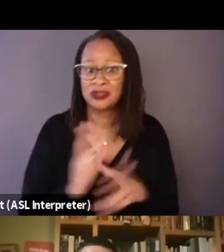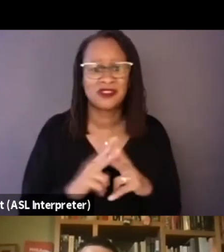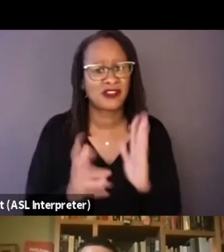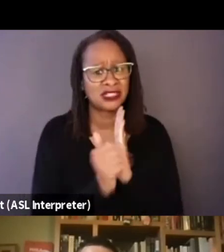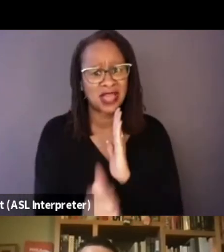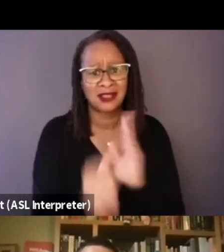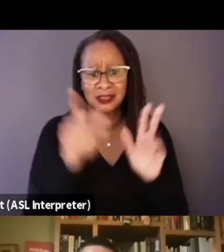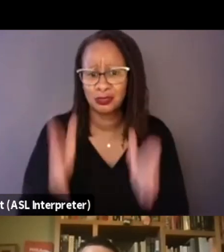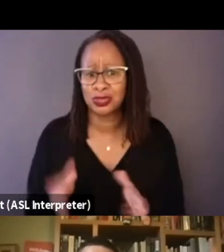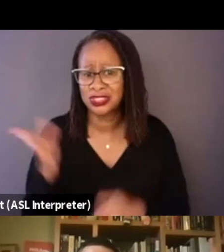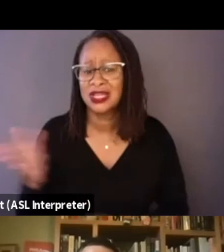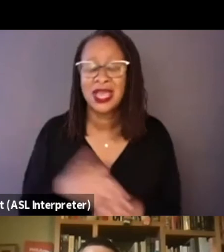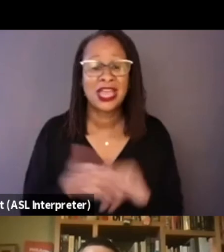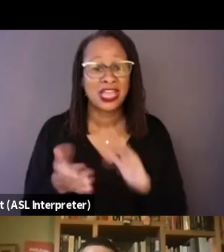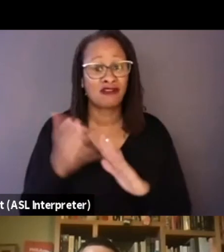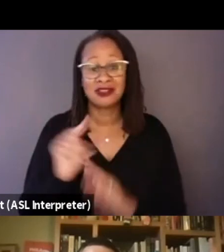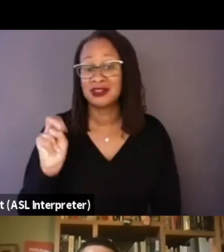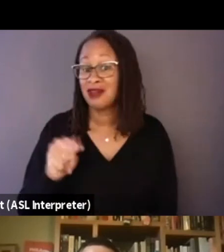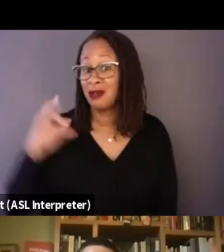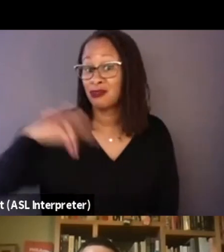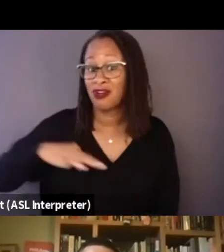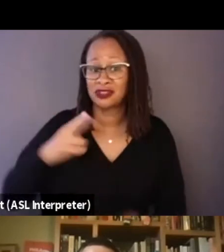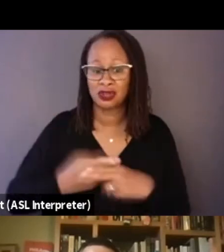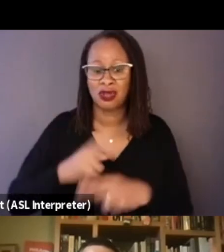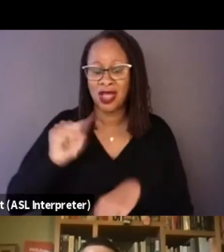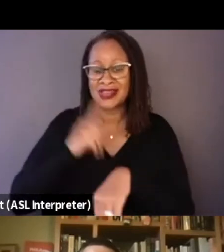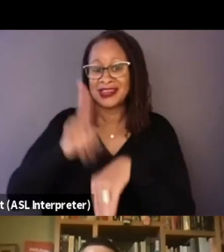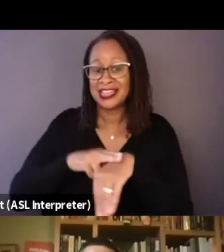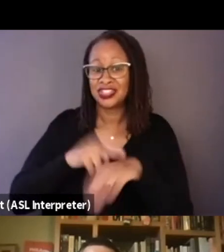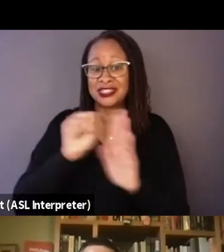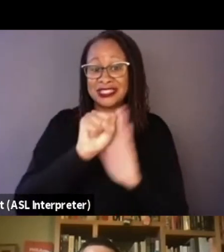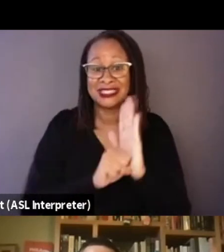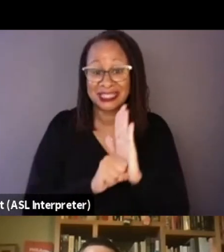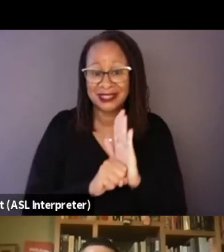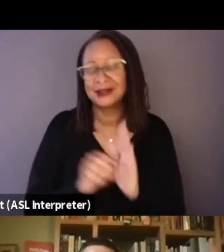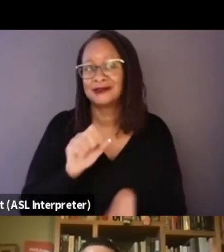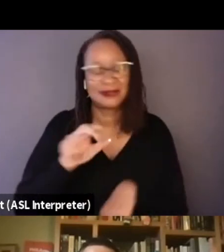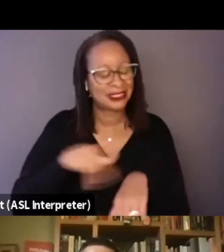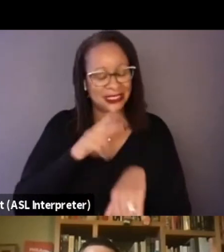and he runs a nonprofit called Nation Skate Youth where they're bringing skateboarding